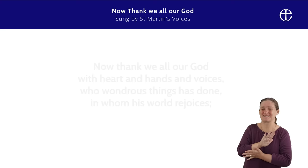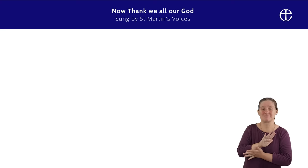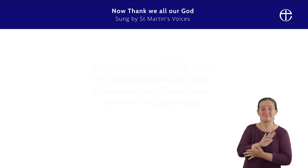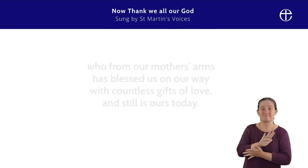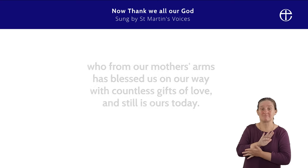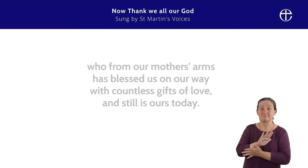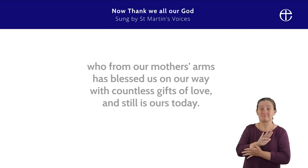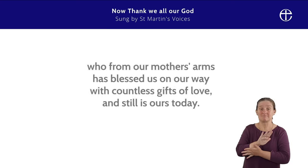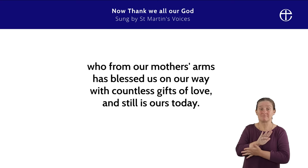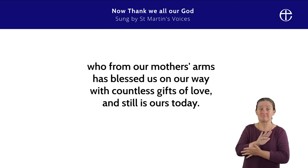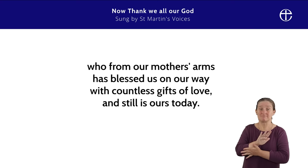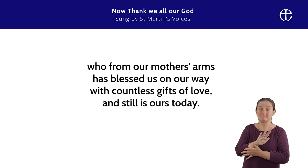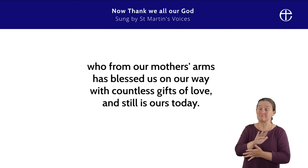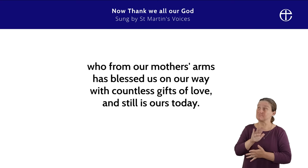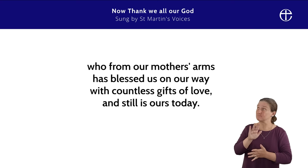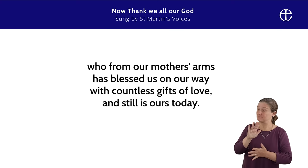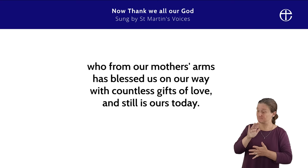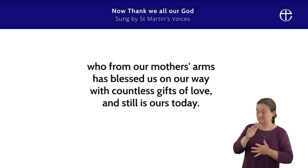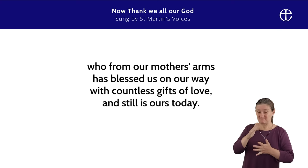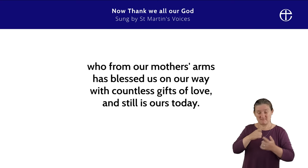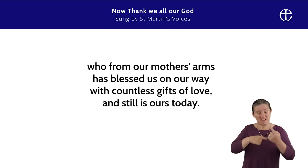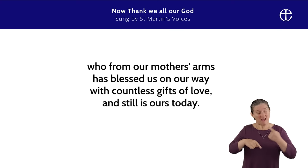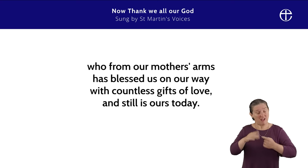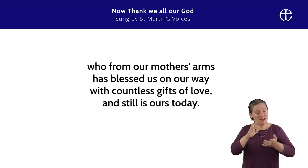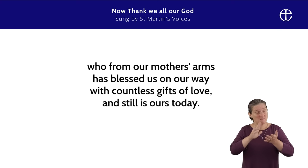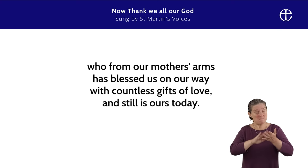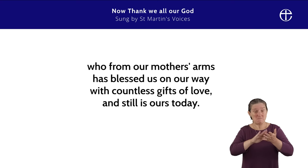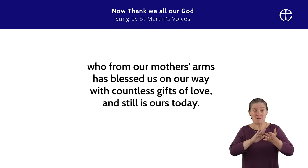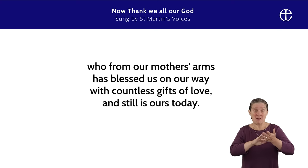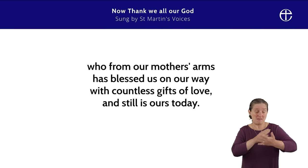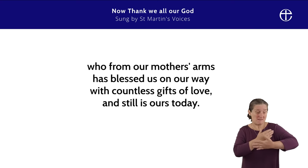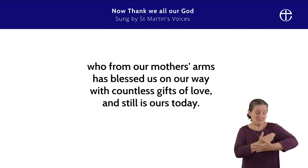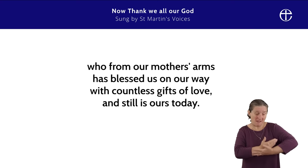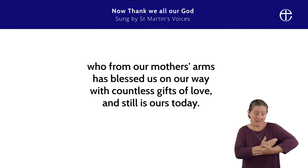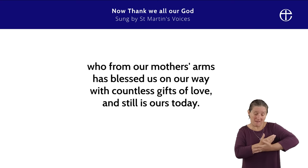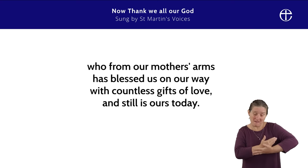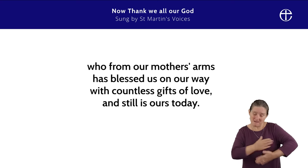Who from our mothers' arms